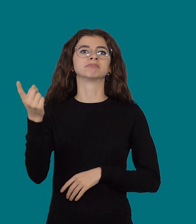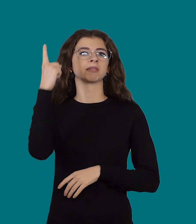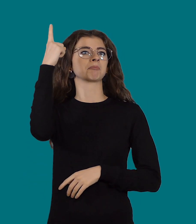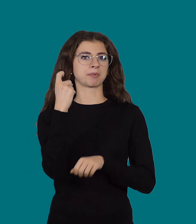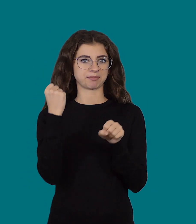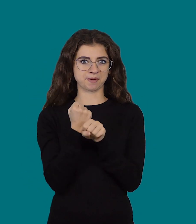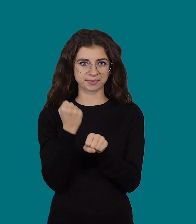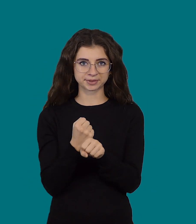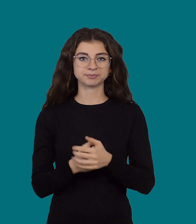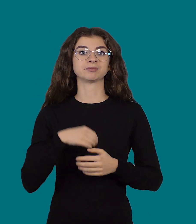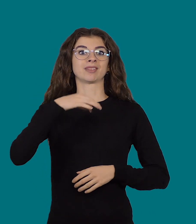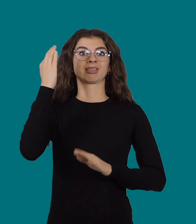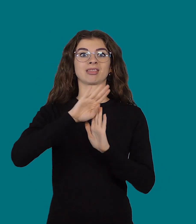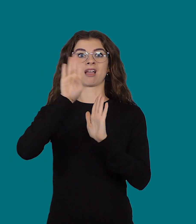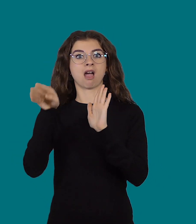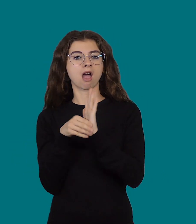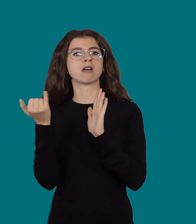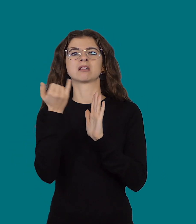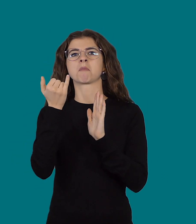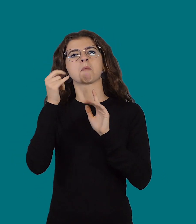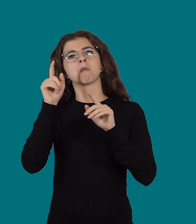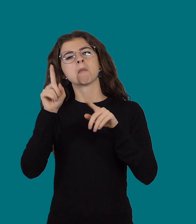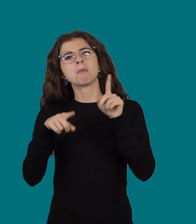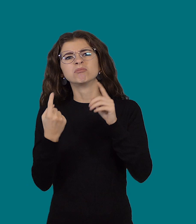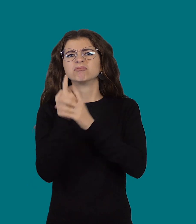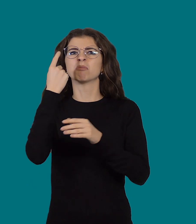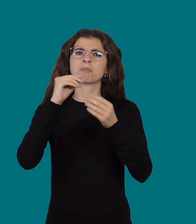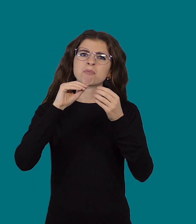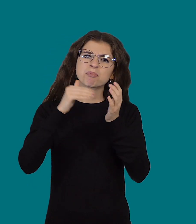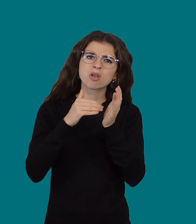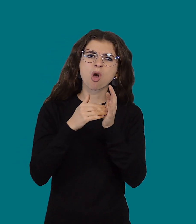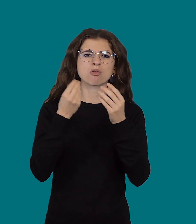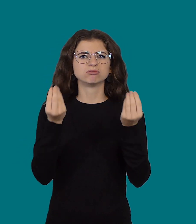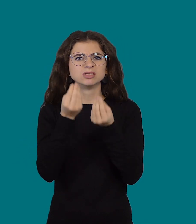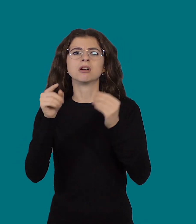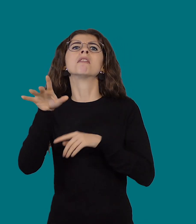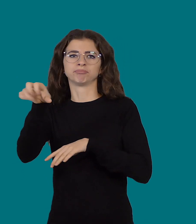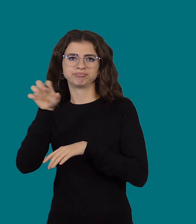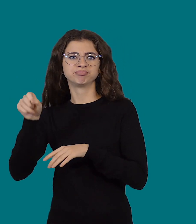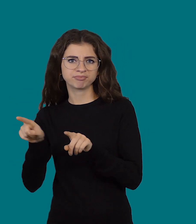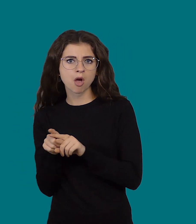Irene can get to work. The rest of the day she grabs things that are needed here